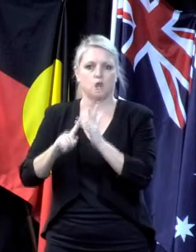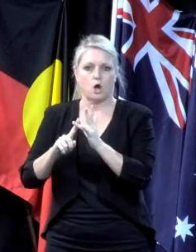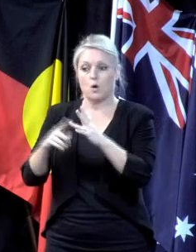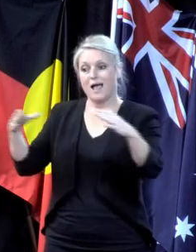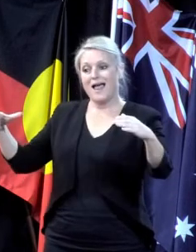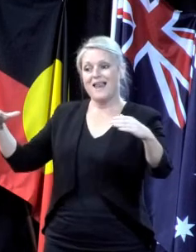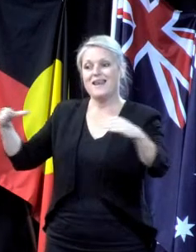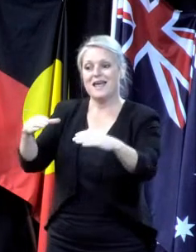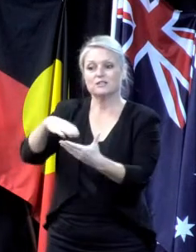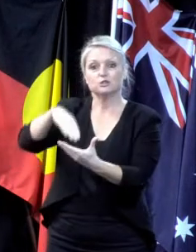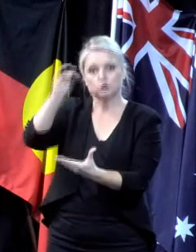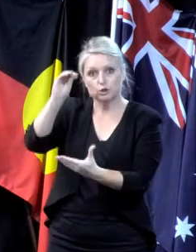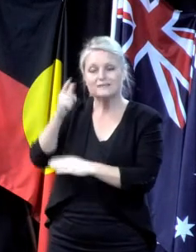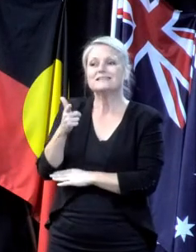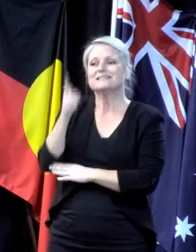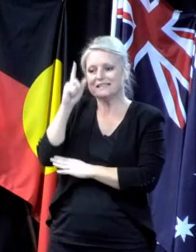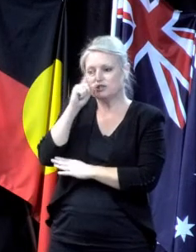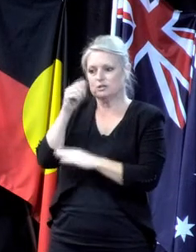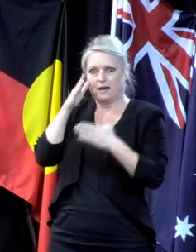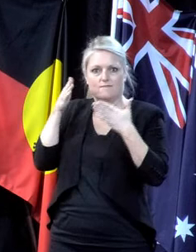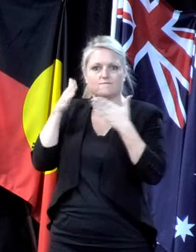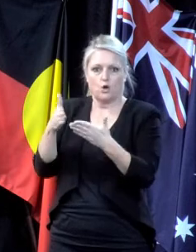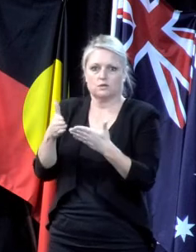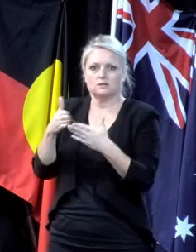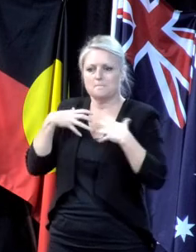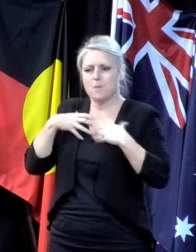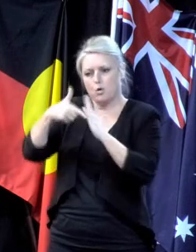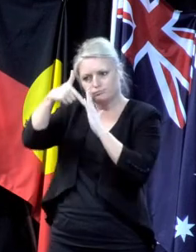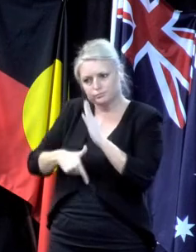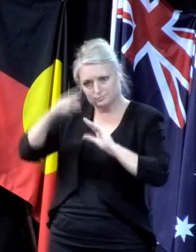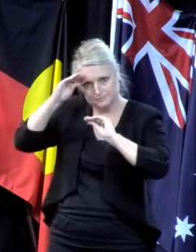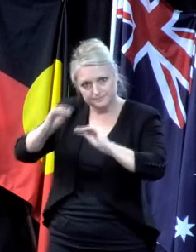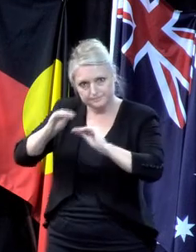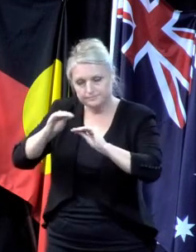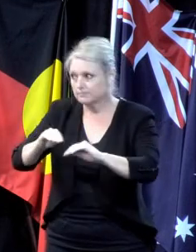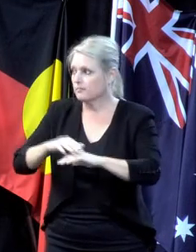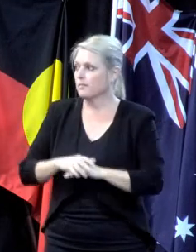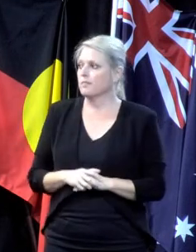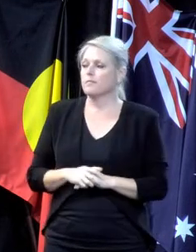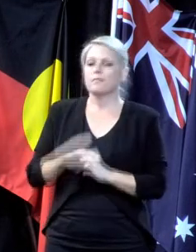To the students. But reducing class size so that it’s about 10 to 15 doesn’t have